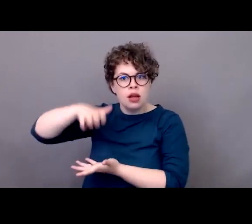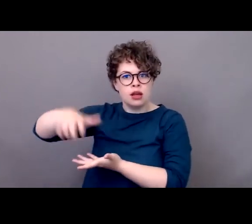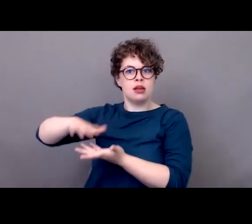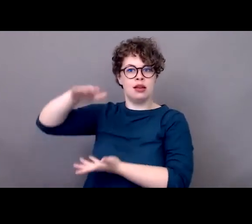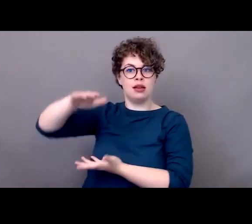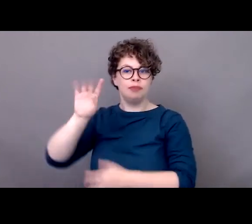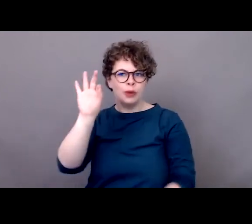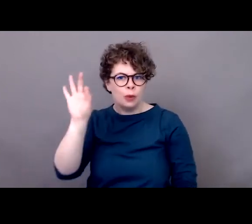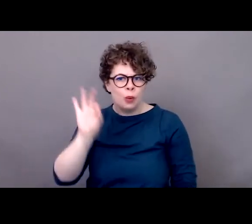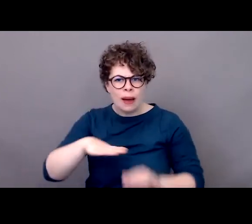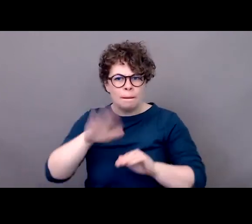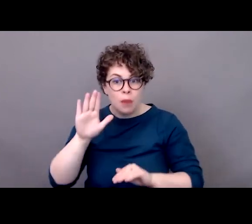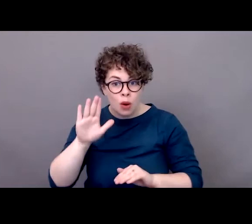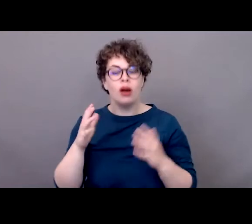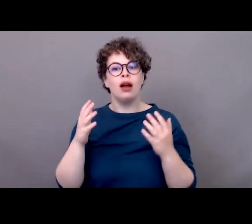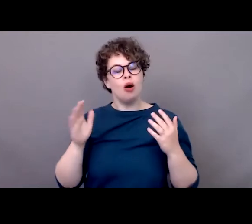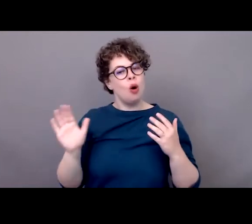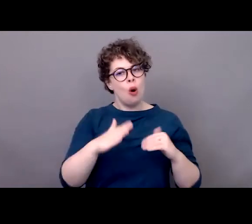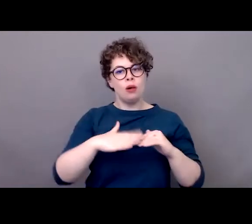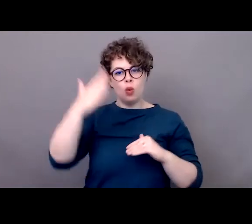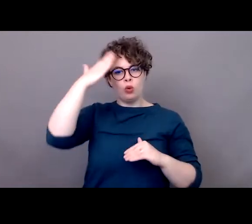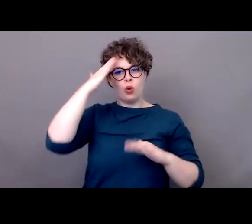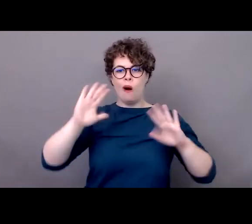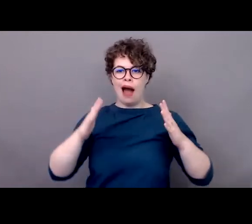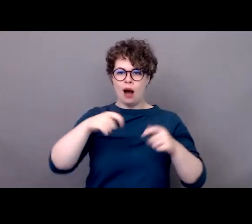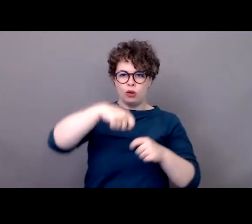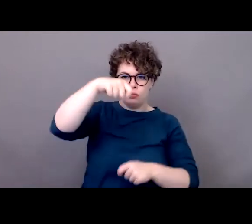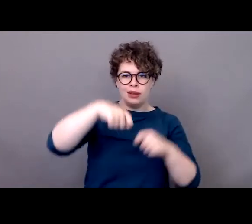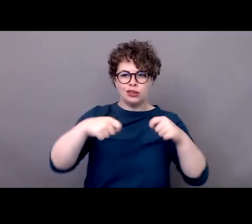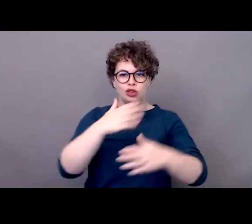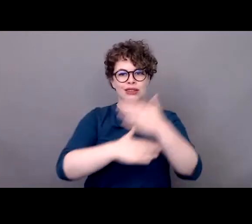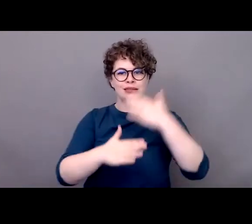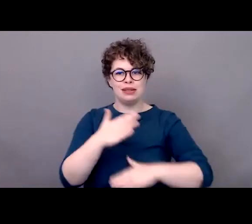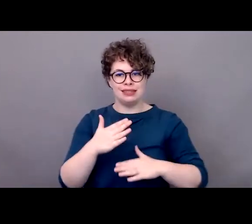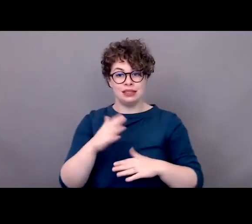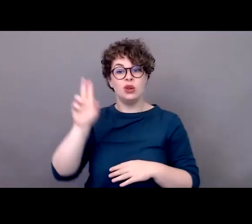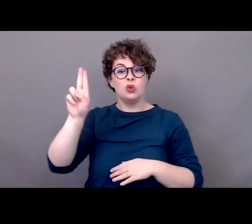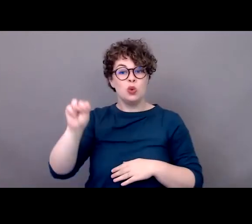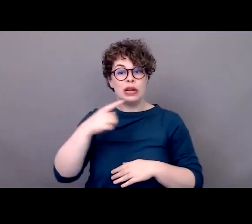And what the UN agencies recommend is that we use the Washington Group questions. What that means is